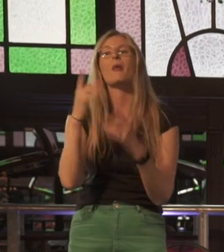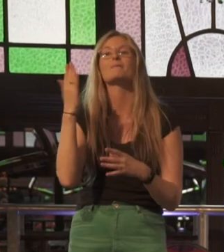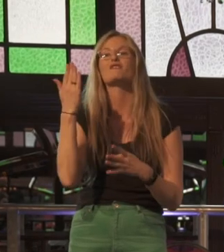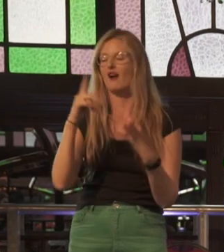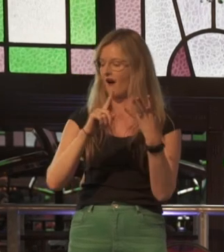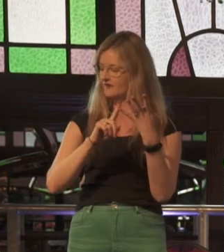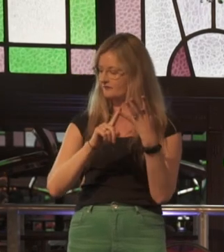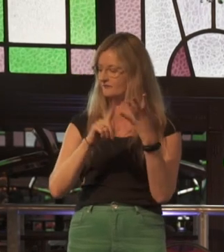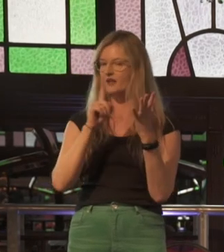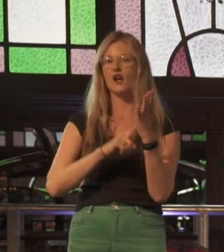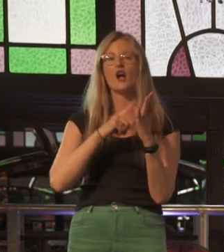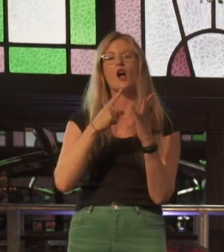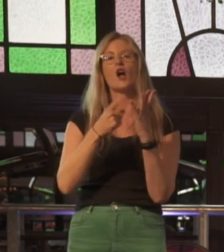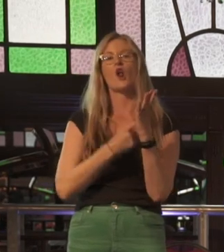And Laura Crow for Earwig.